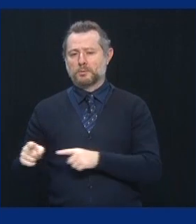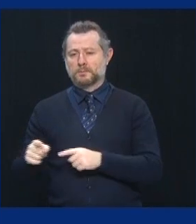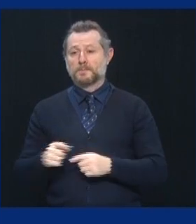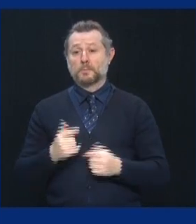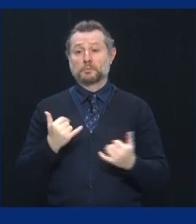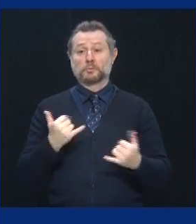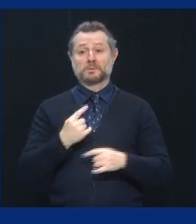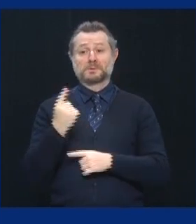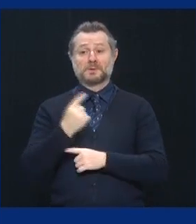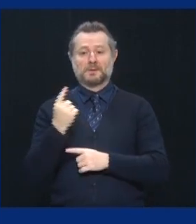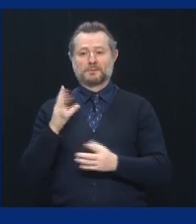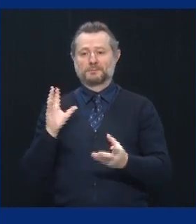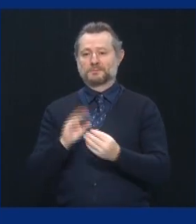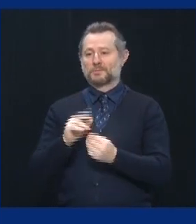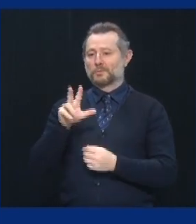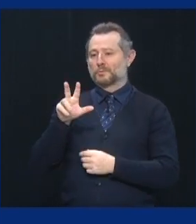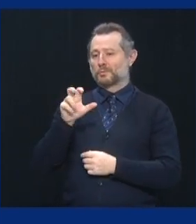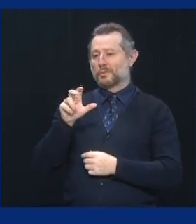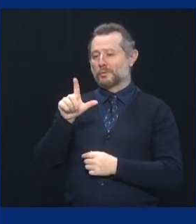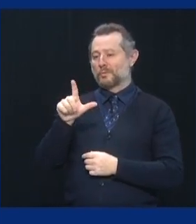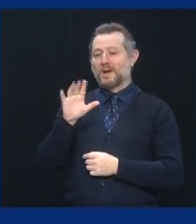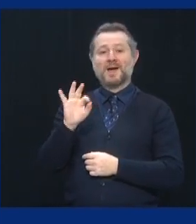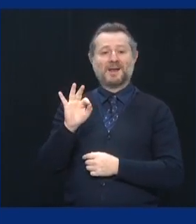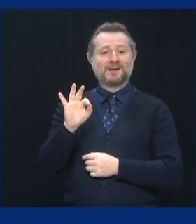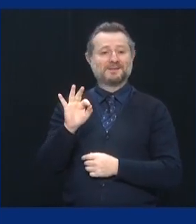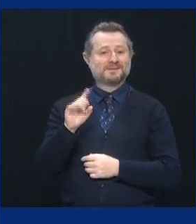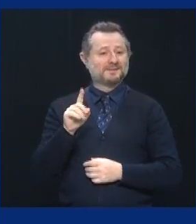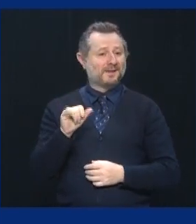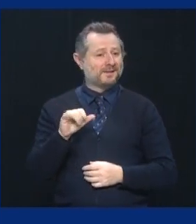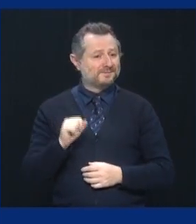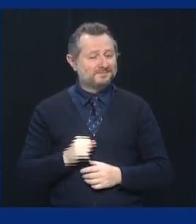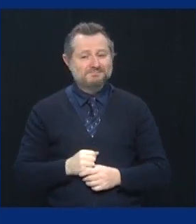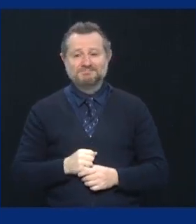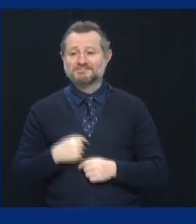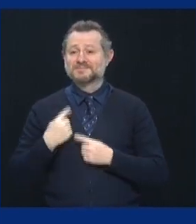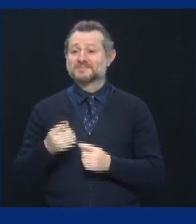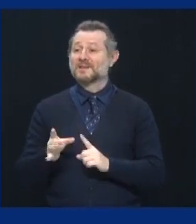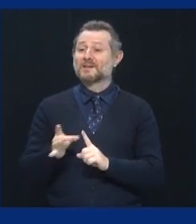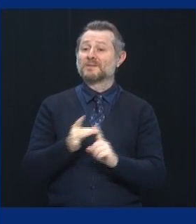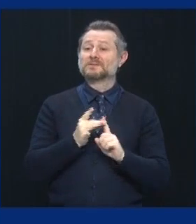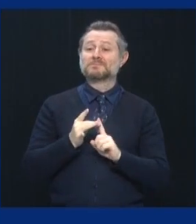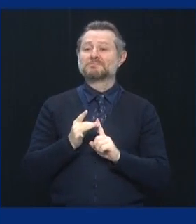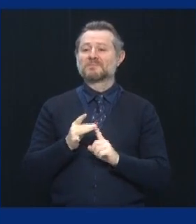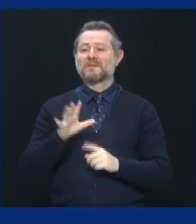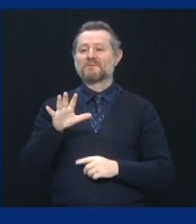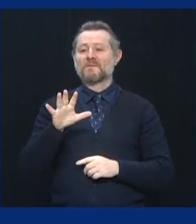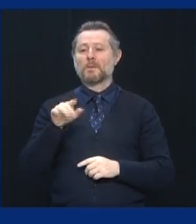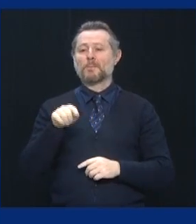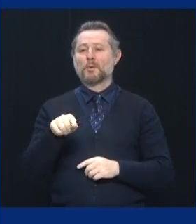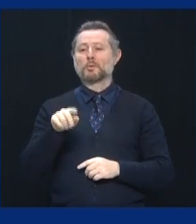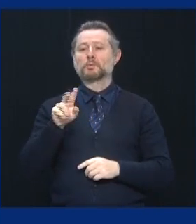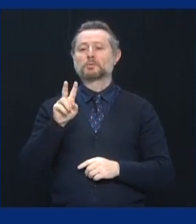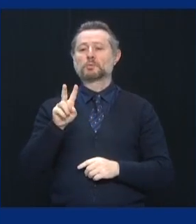GOOD GUESS. FIRST, LET ME GIVE YOU SOME IDEAS ON WHERE WE ARE WITH COVID TODAY.